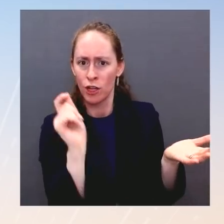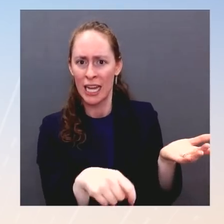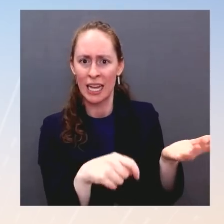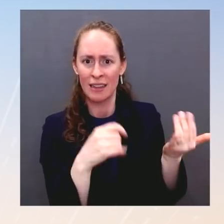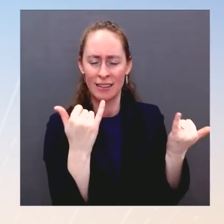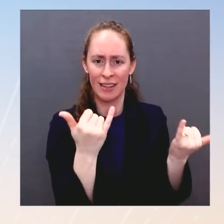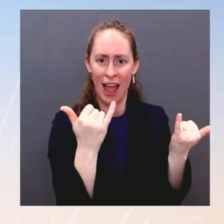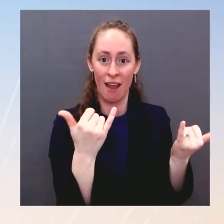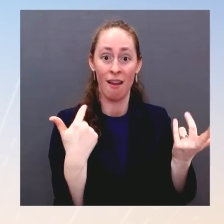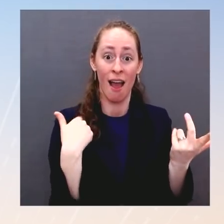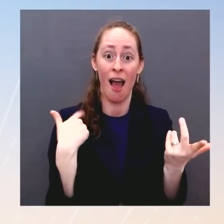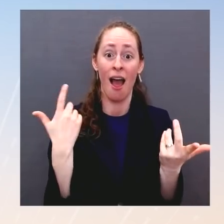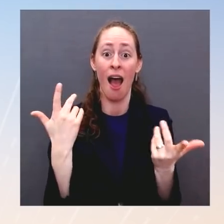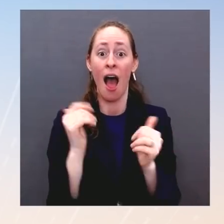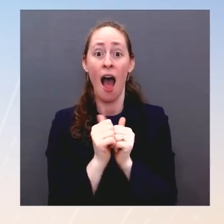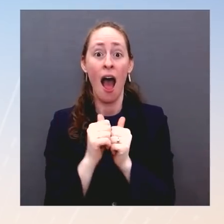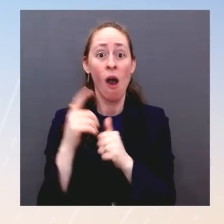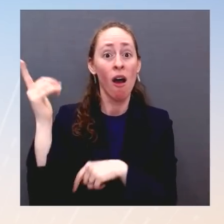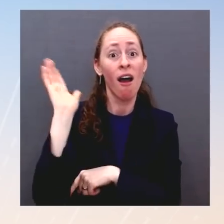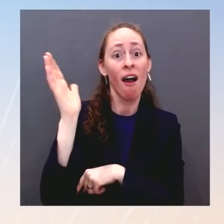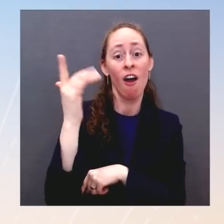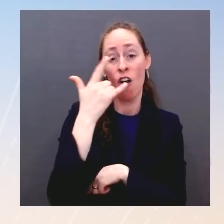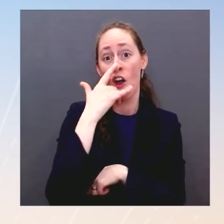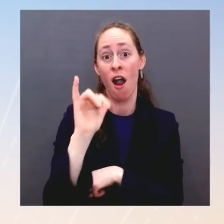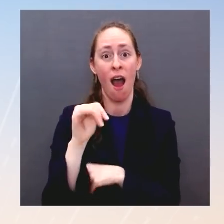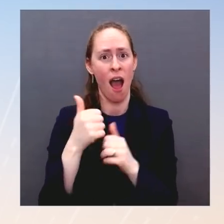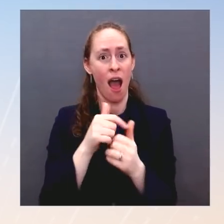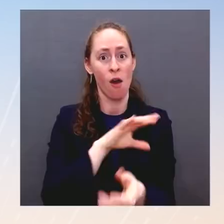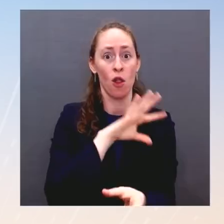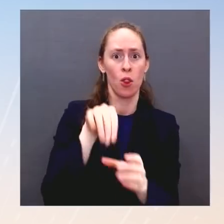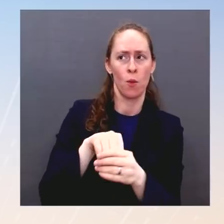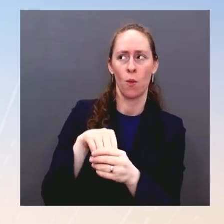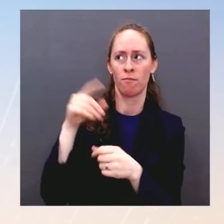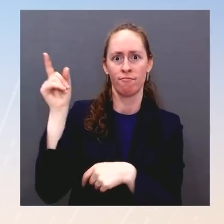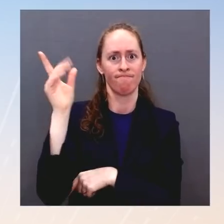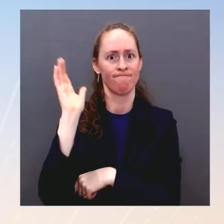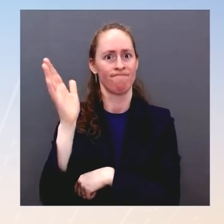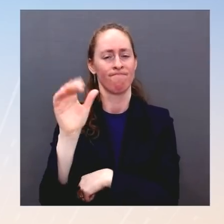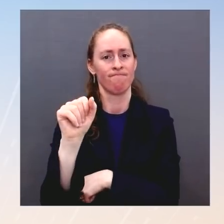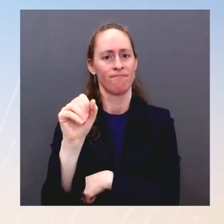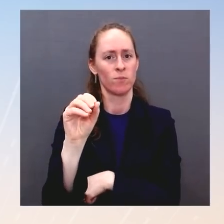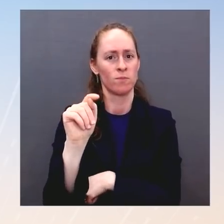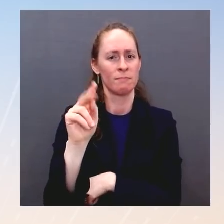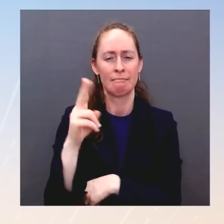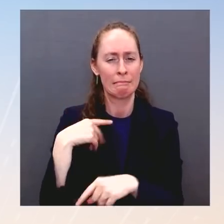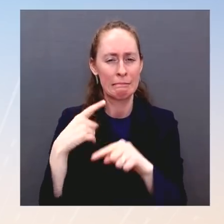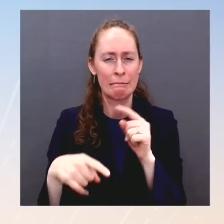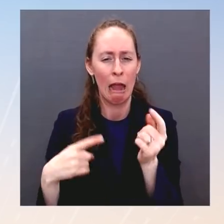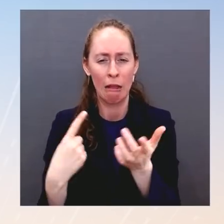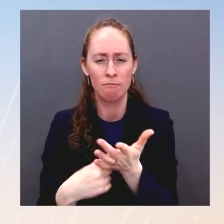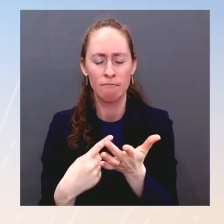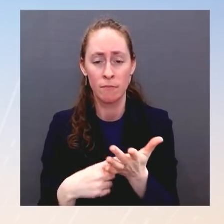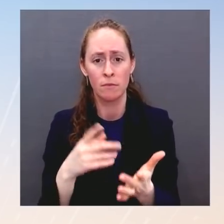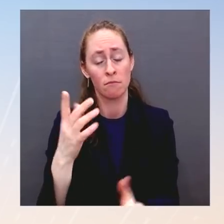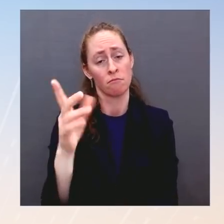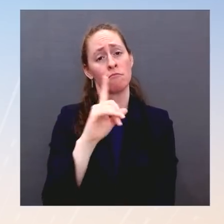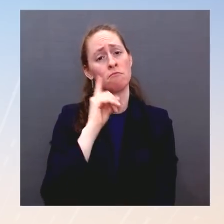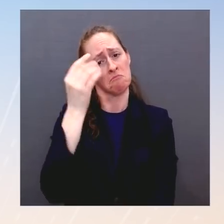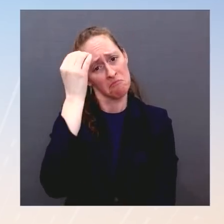As it relates to how the President views his approach to foreign policy: You know, the President has ran -- ran for President